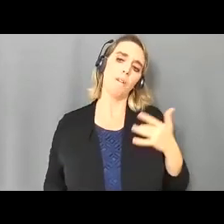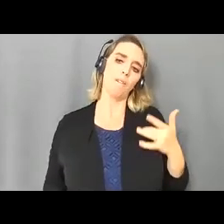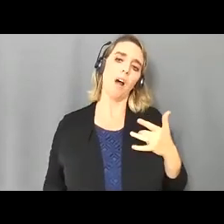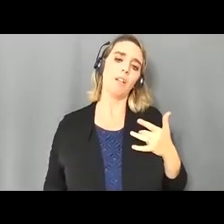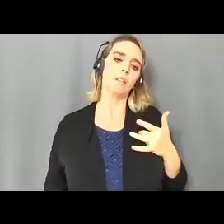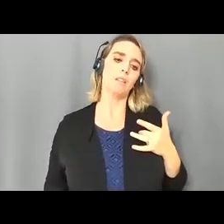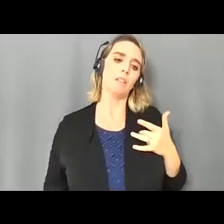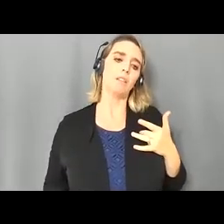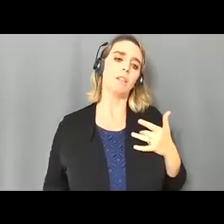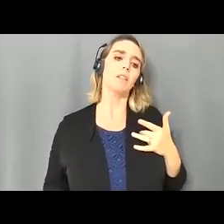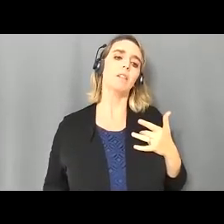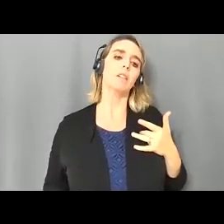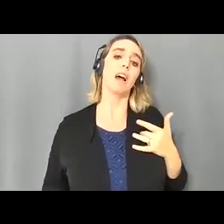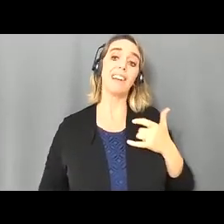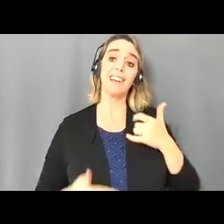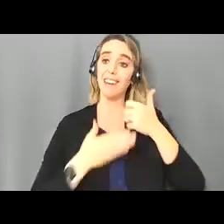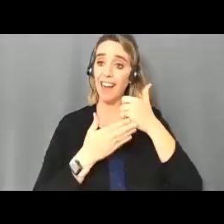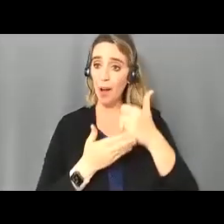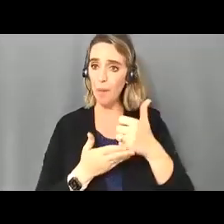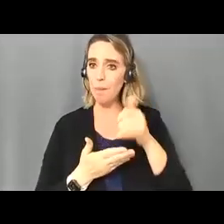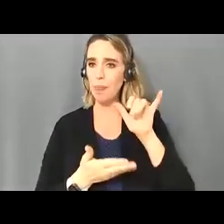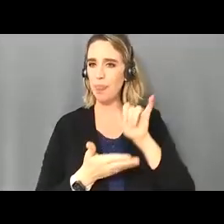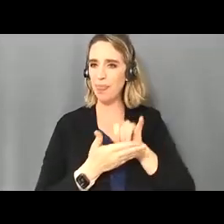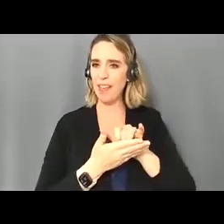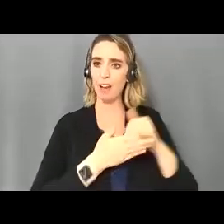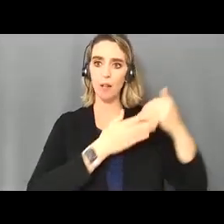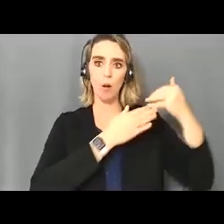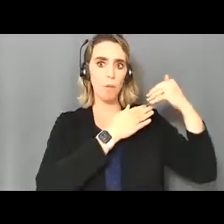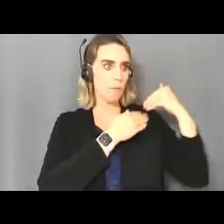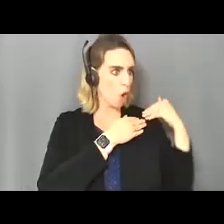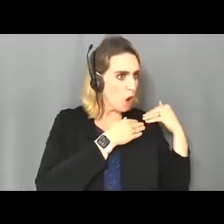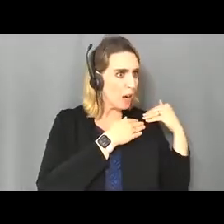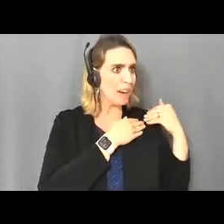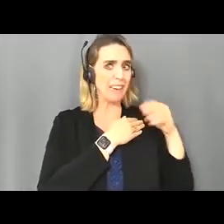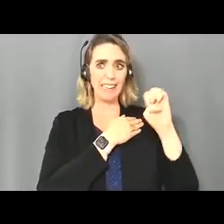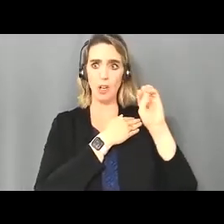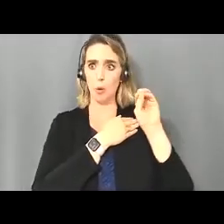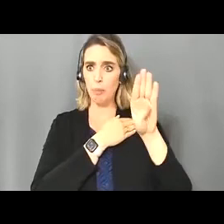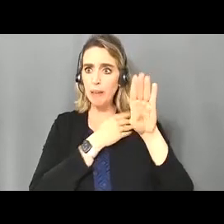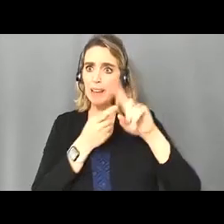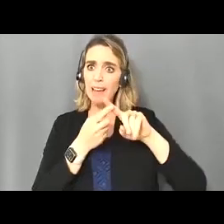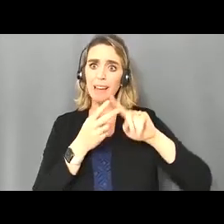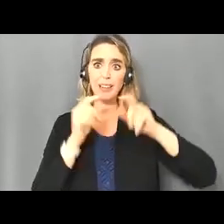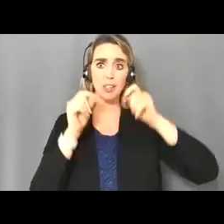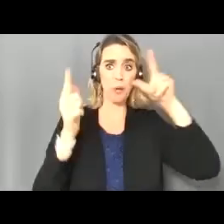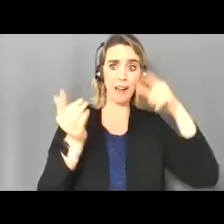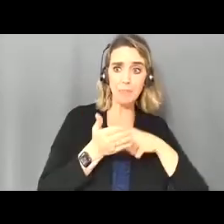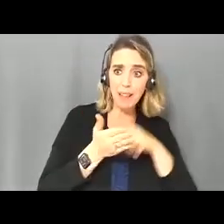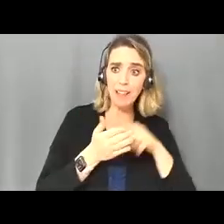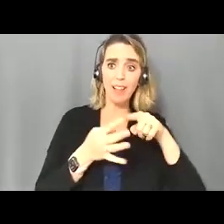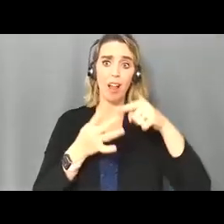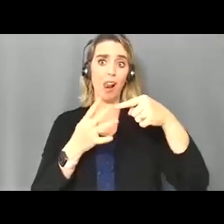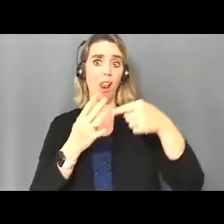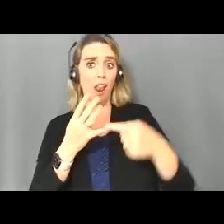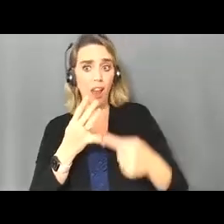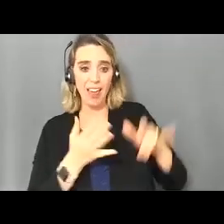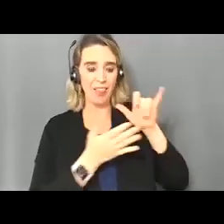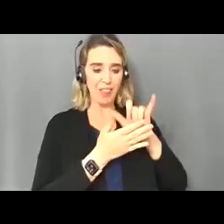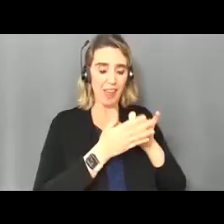with easing some of that burden of EOB and surprise bills and all of the noise that gets in the way